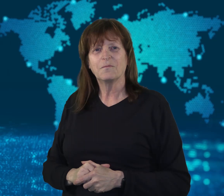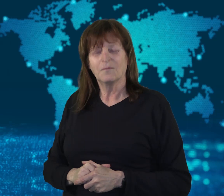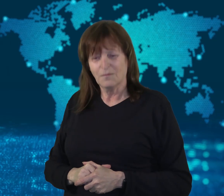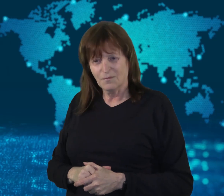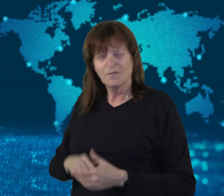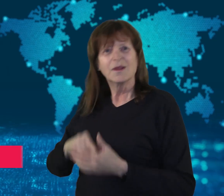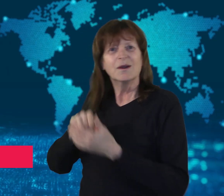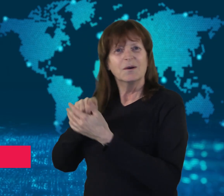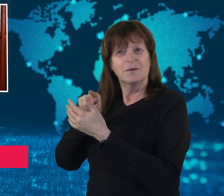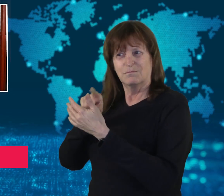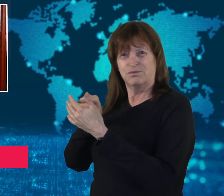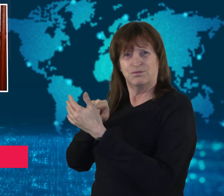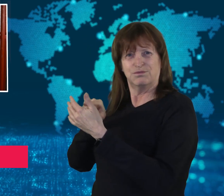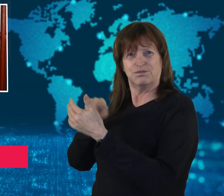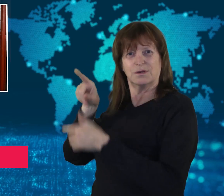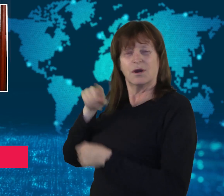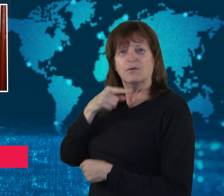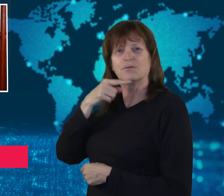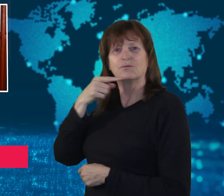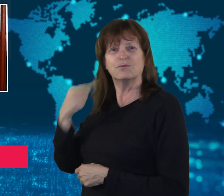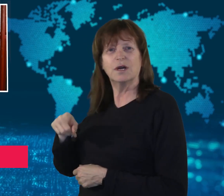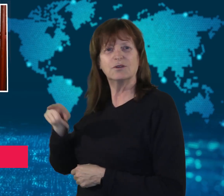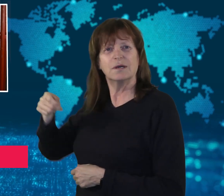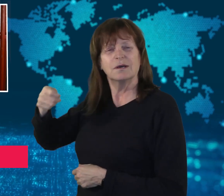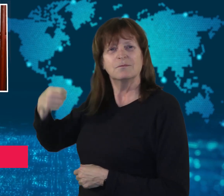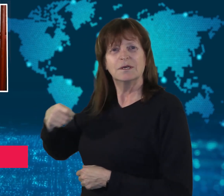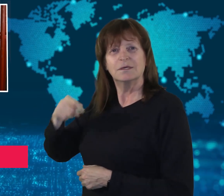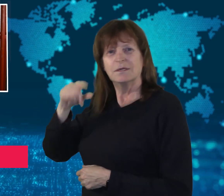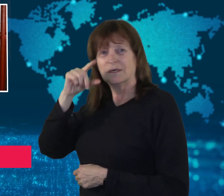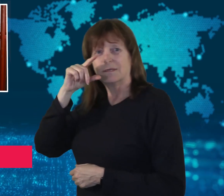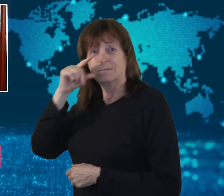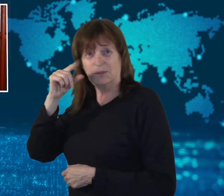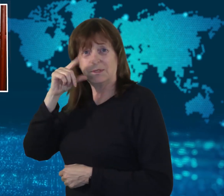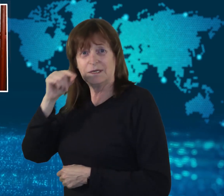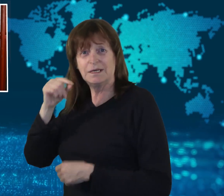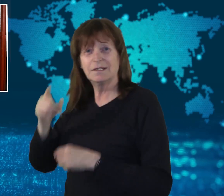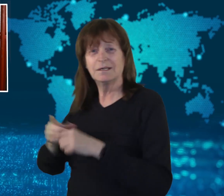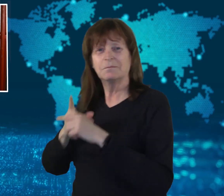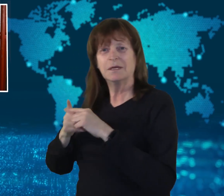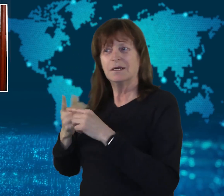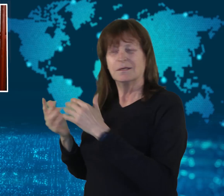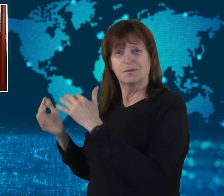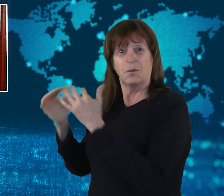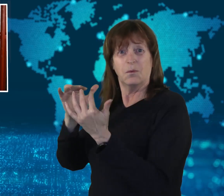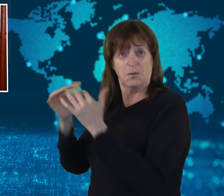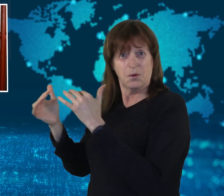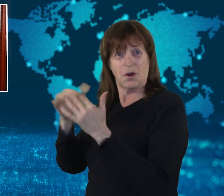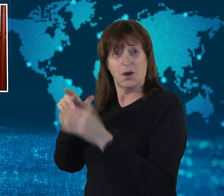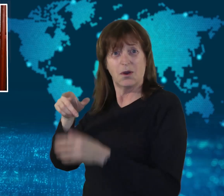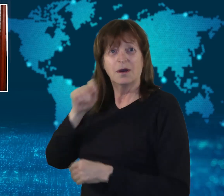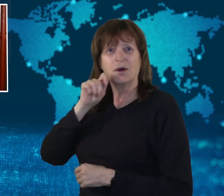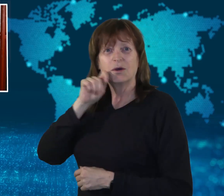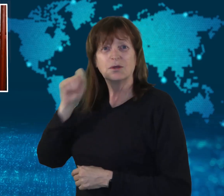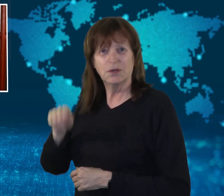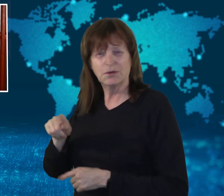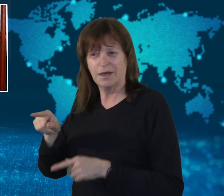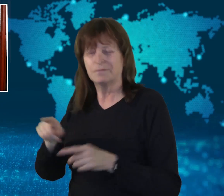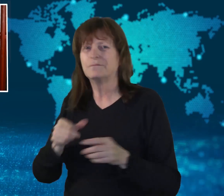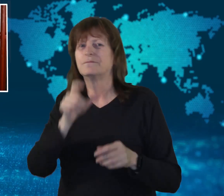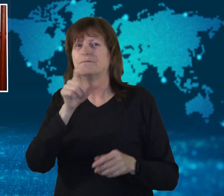[GEORGIA]: A critic of Russian President Putin and the war in Ukraine has